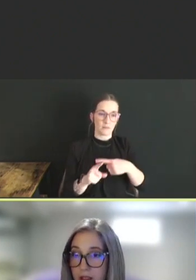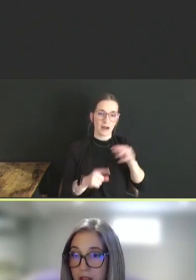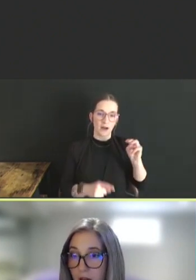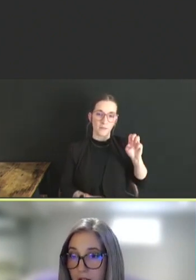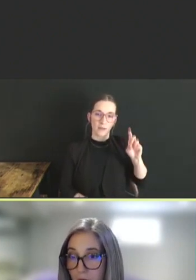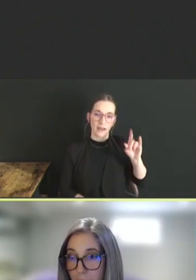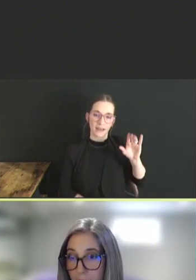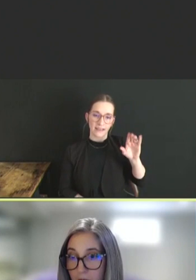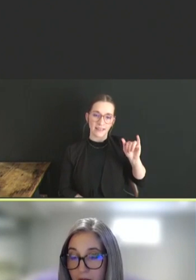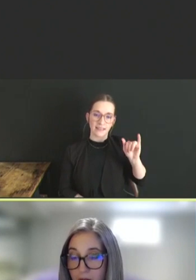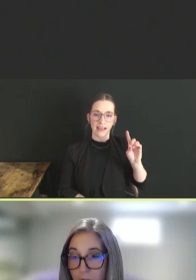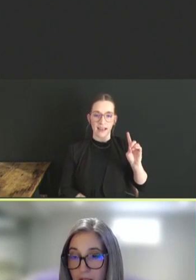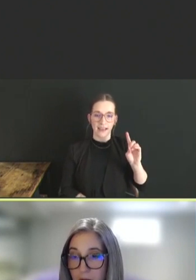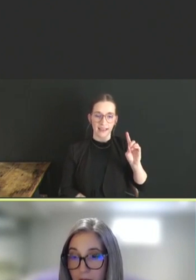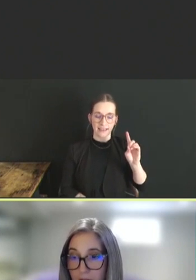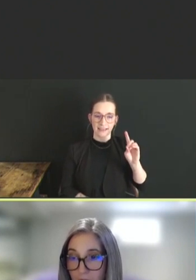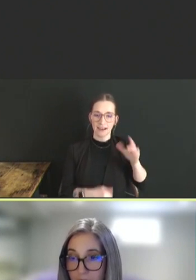effect in October of 2023.